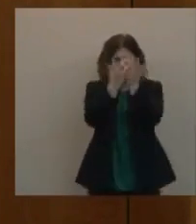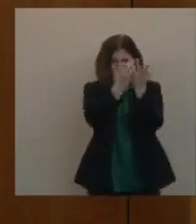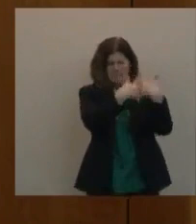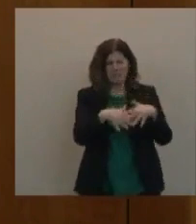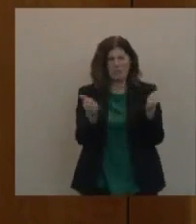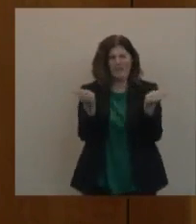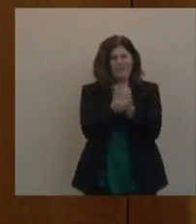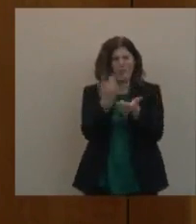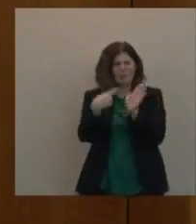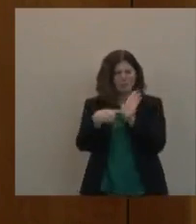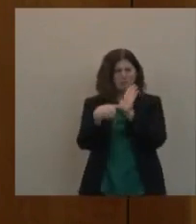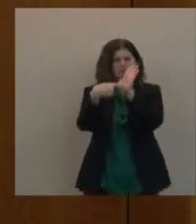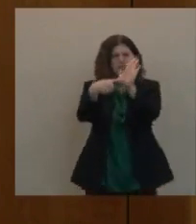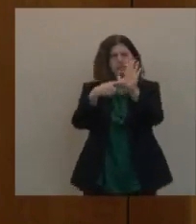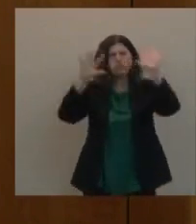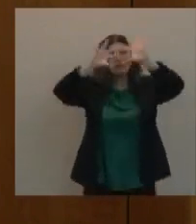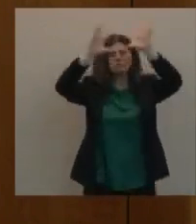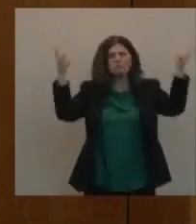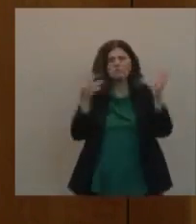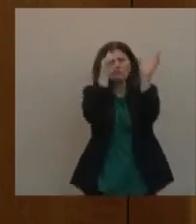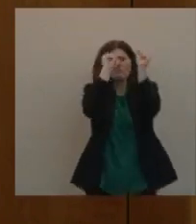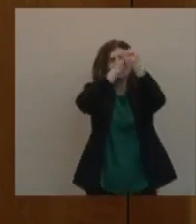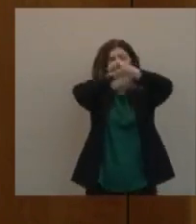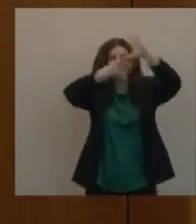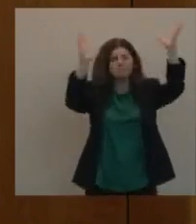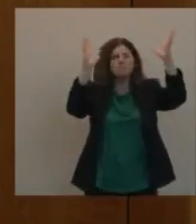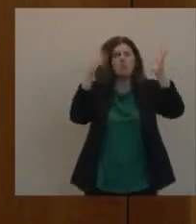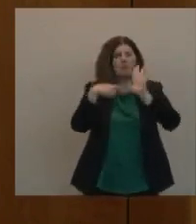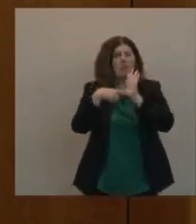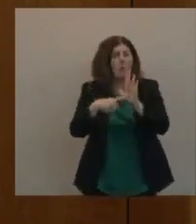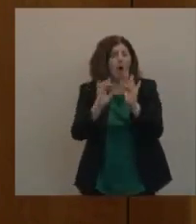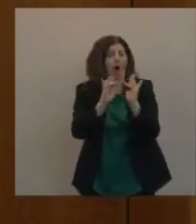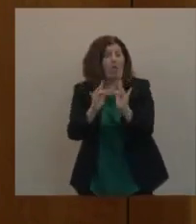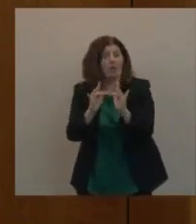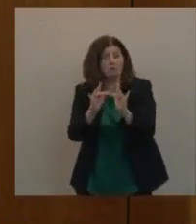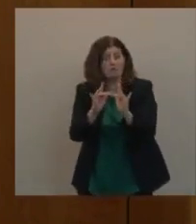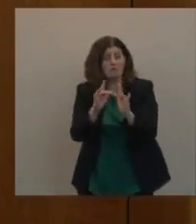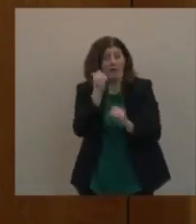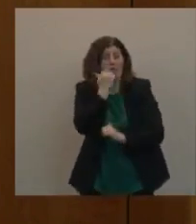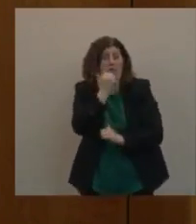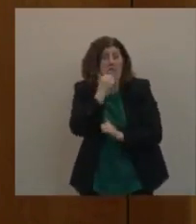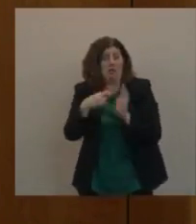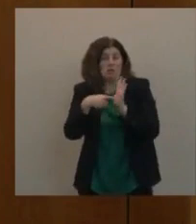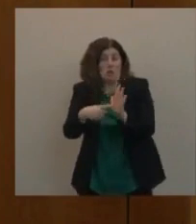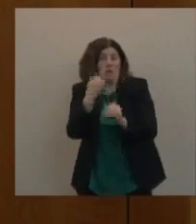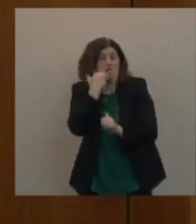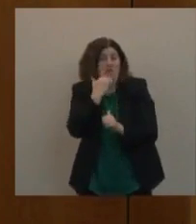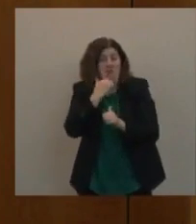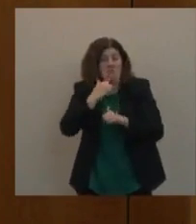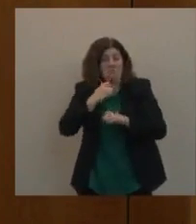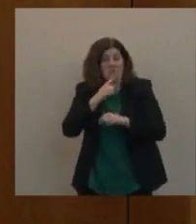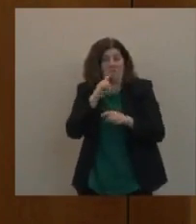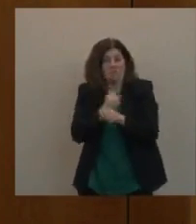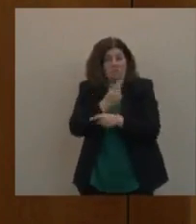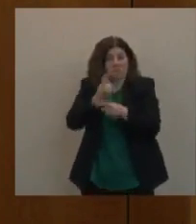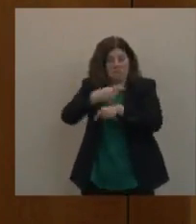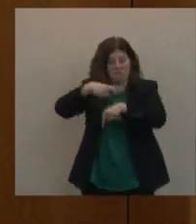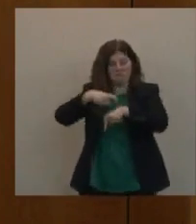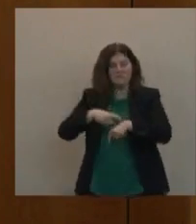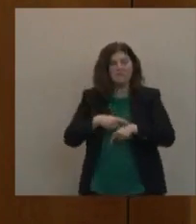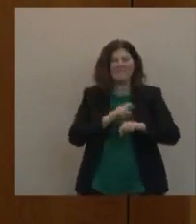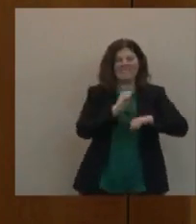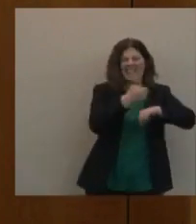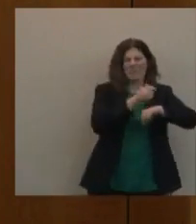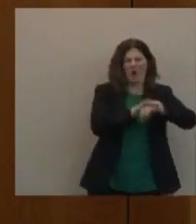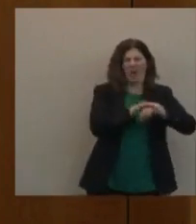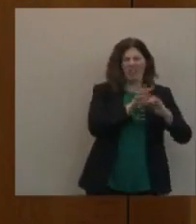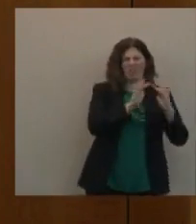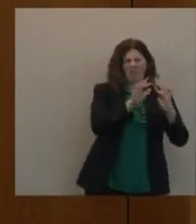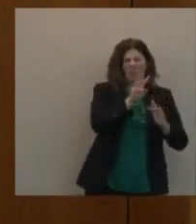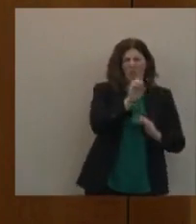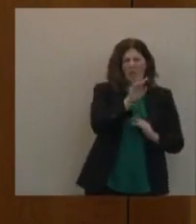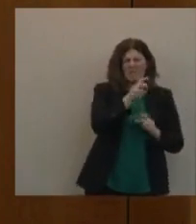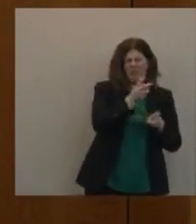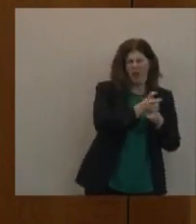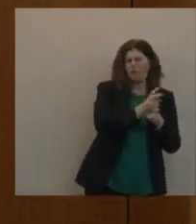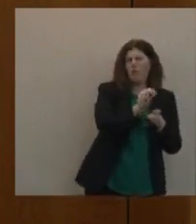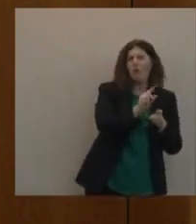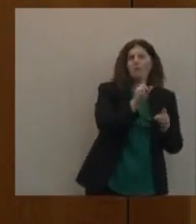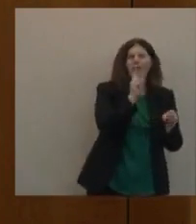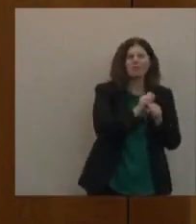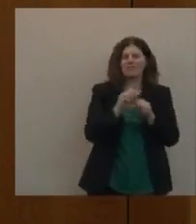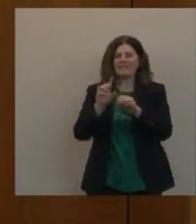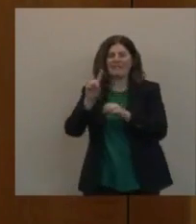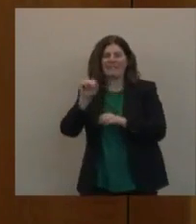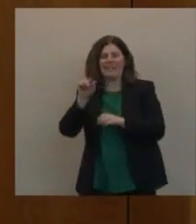WE ARE WORKING HARD,IS PARTICULA THIS WEEK TO TRY TO CONNECT OUR INFORMATION SYSTEM SO THAT VIRTUALLY EVERYTHING WE SHOW YOU TODAY, YOU WILL BE ABLE TO S ONLINE AND ALMOST REAL-TIME